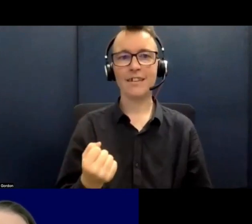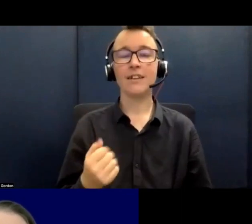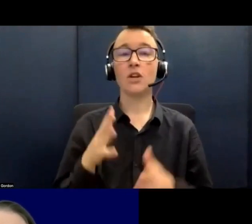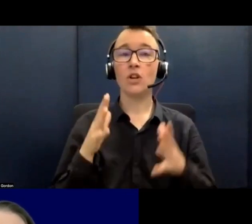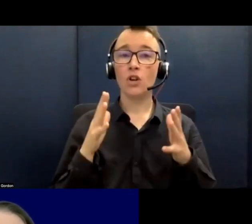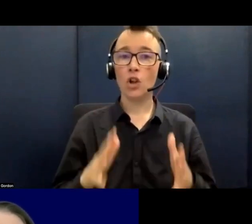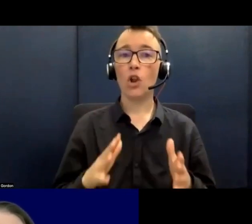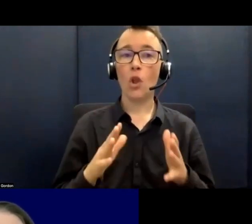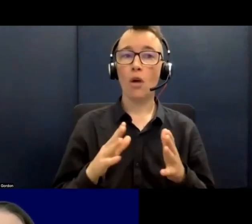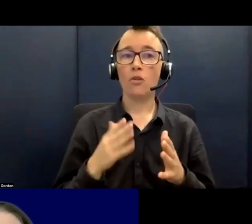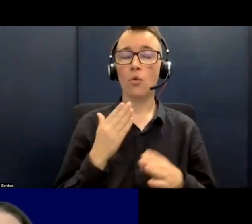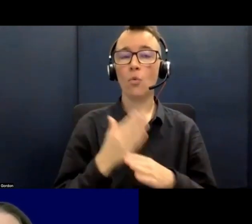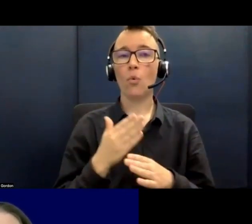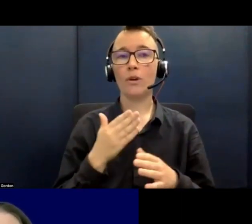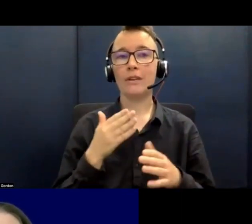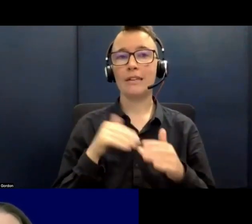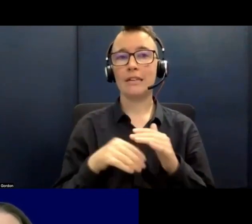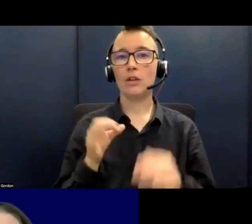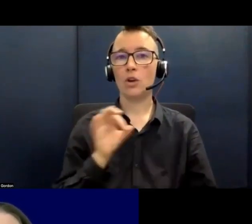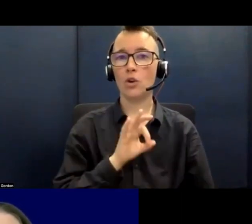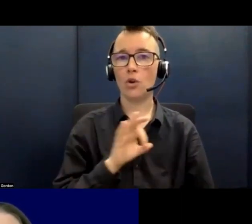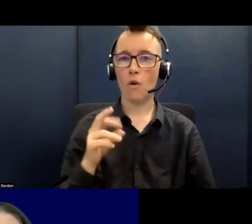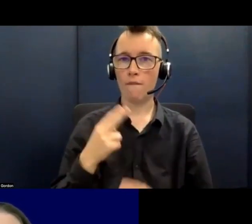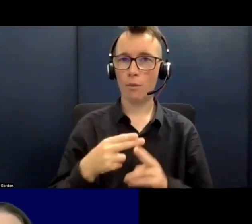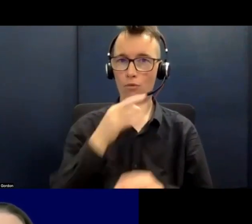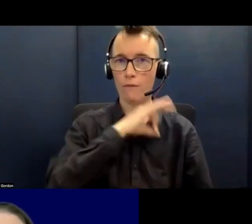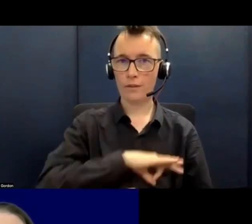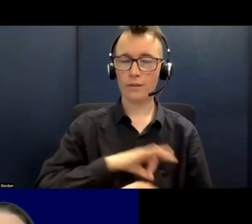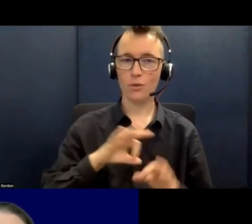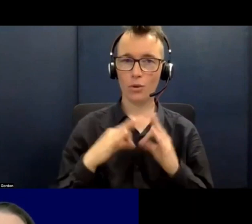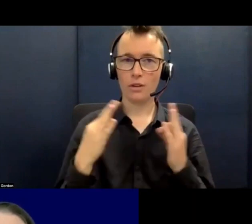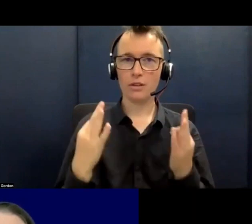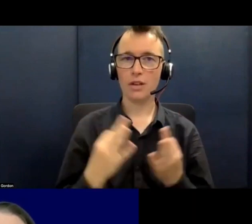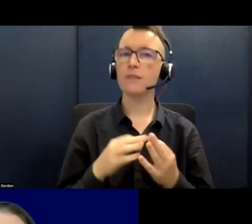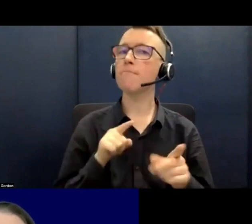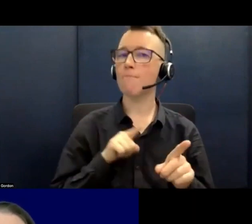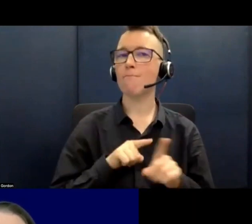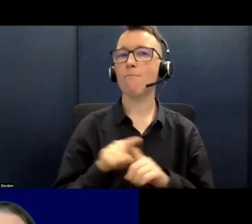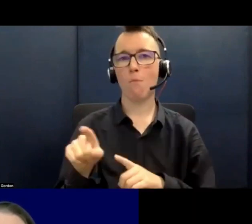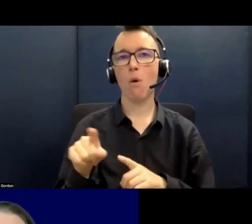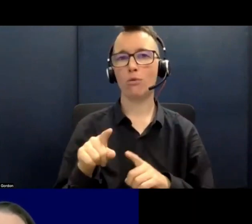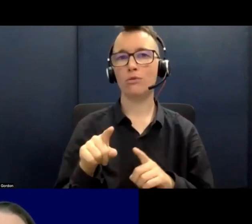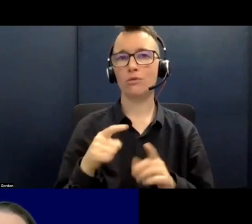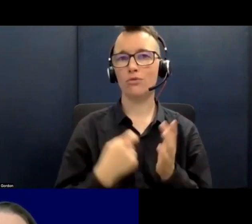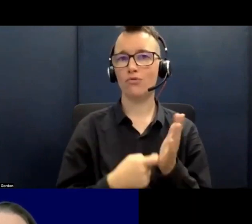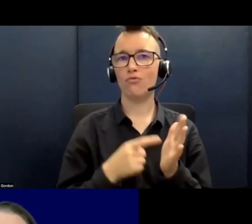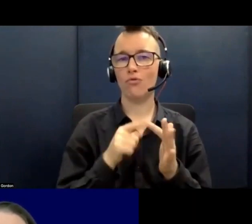organisations and that's where the majority of rehabilitation orthoptists actually work.